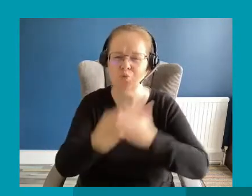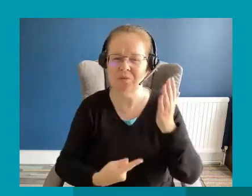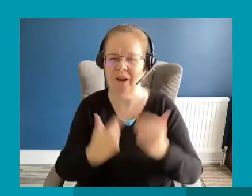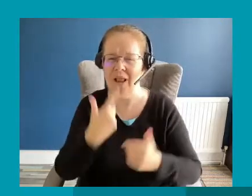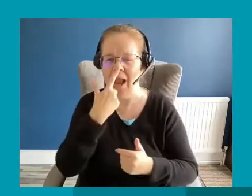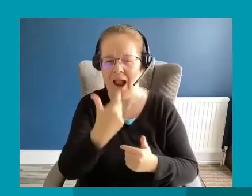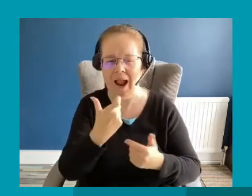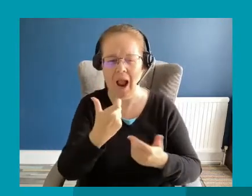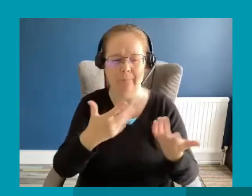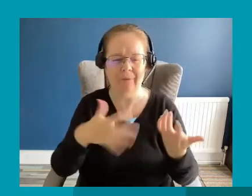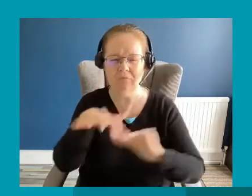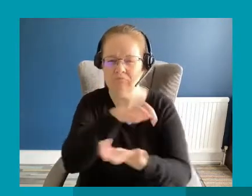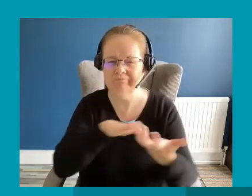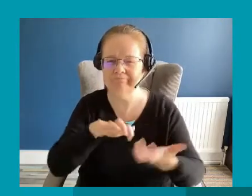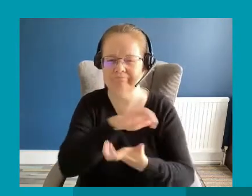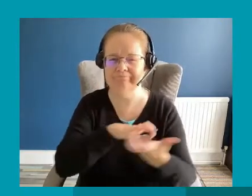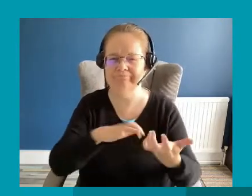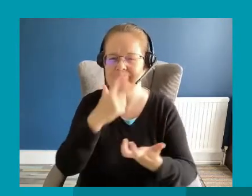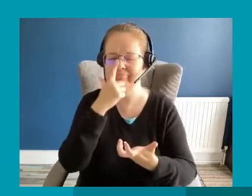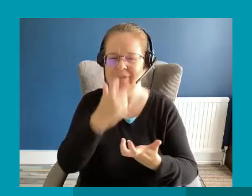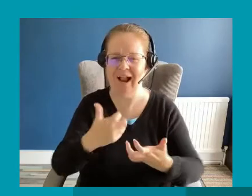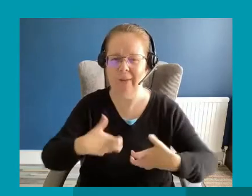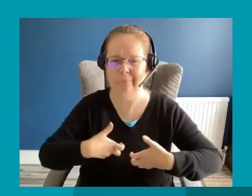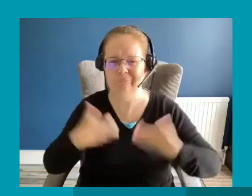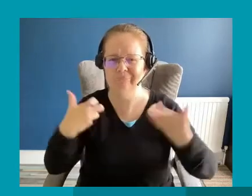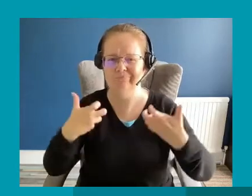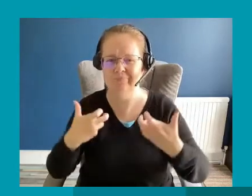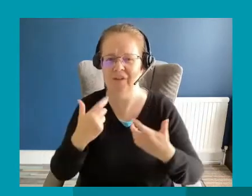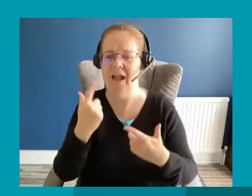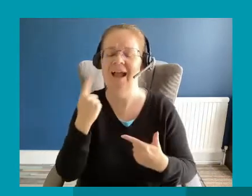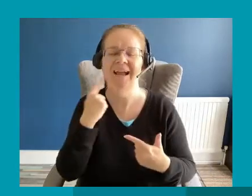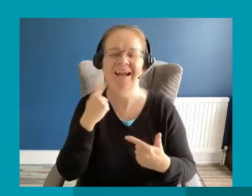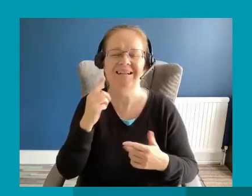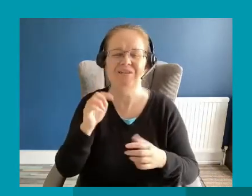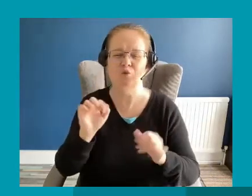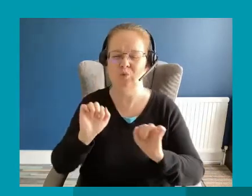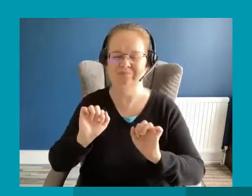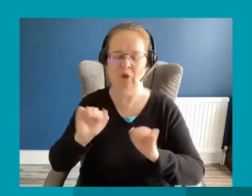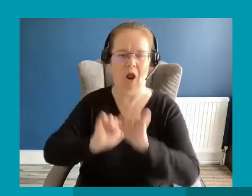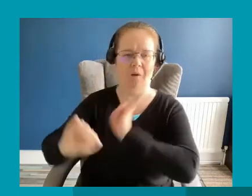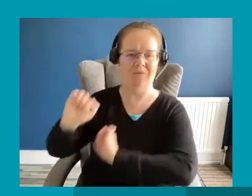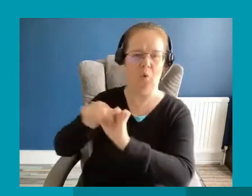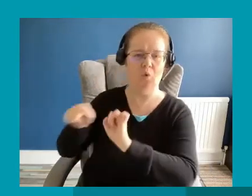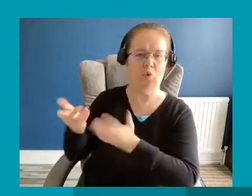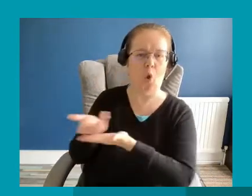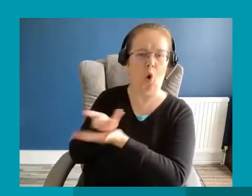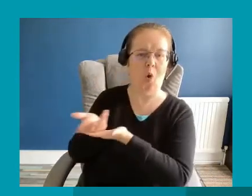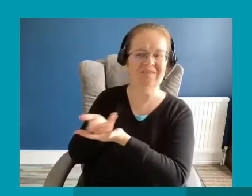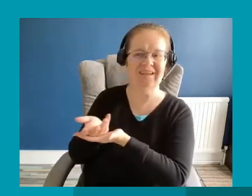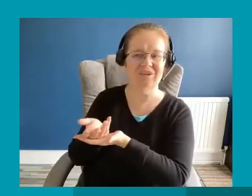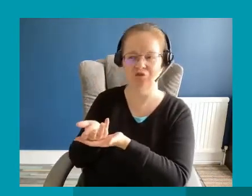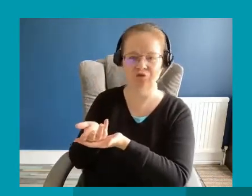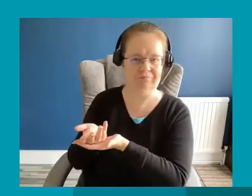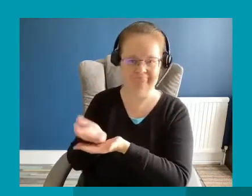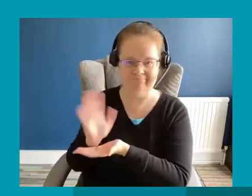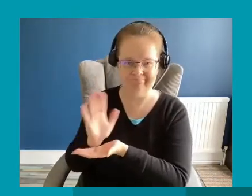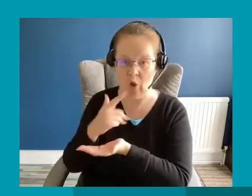So often it's easy to really avoid the conversation, but guess what? You and I can actually change that